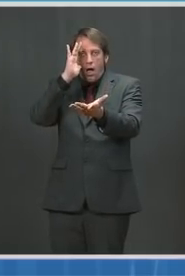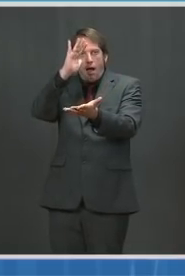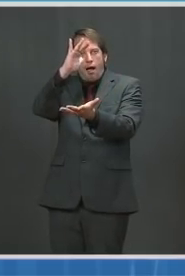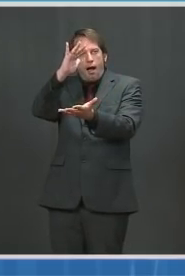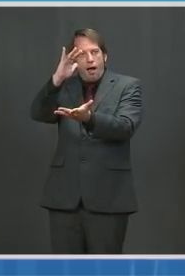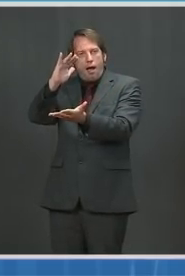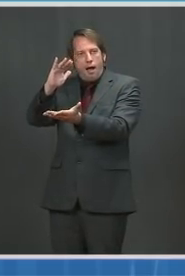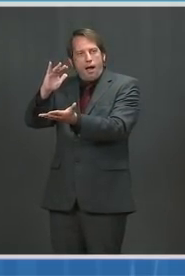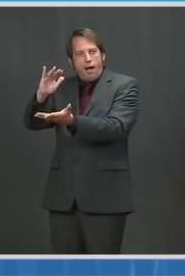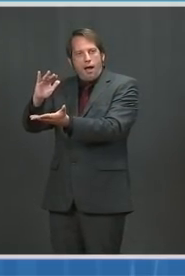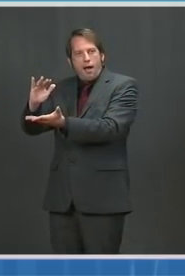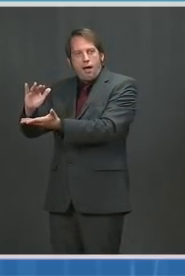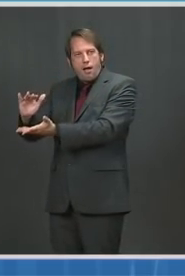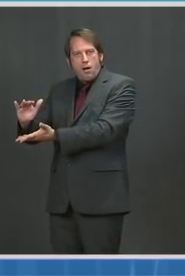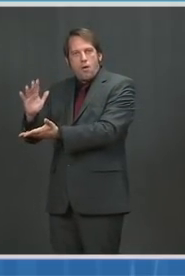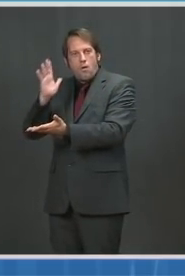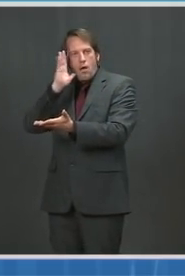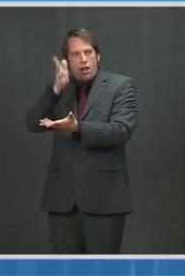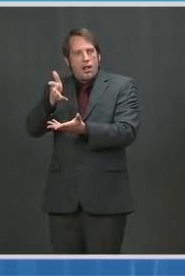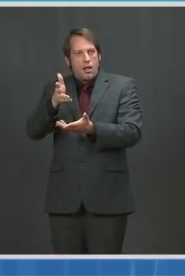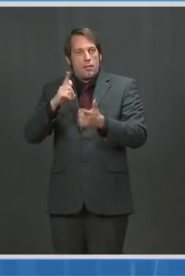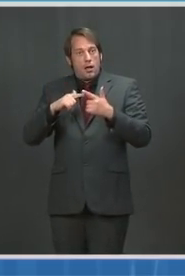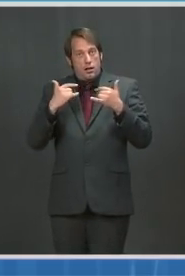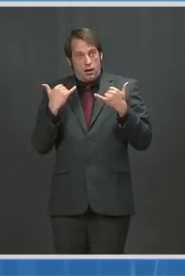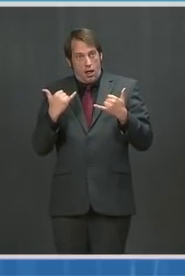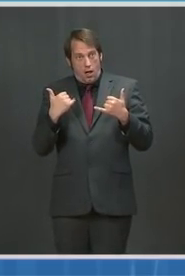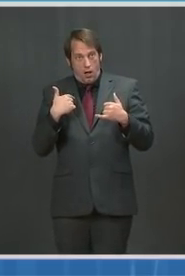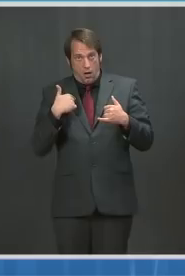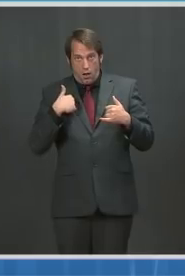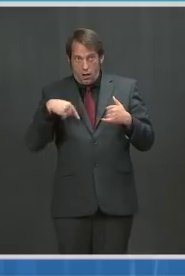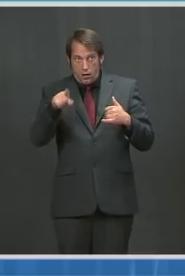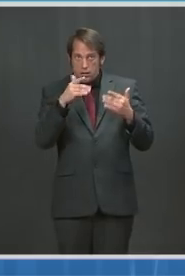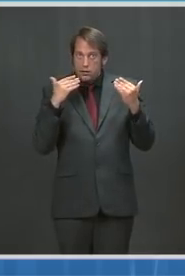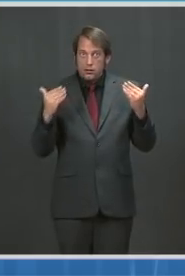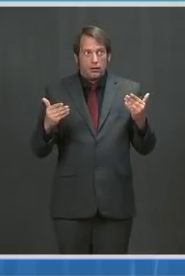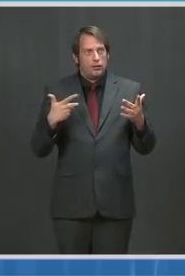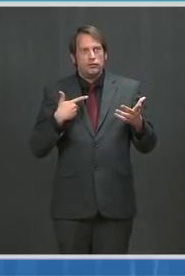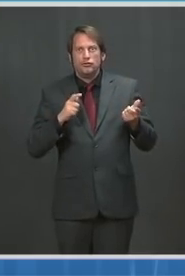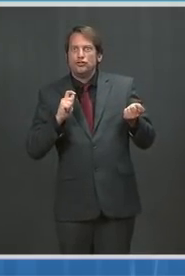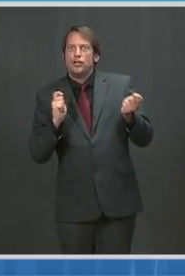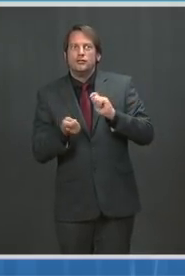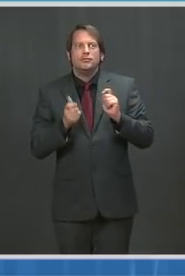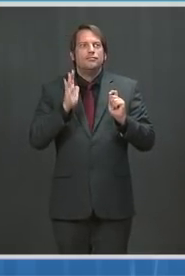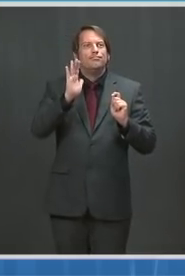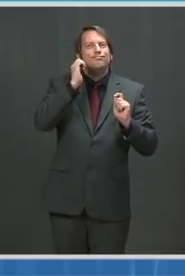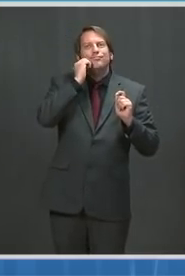until we get well below the level where we are right now. Mr. Slavitt: Great, thank you. Next question.